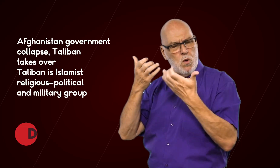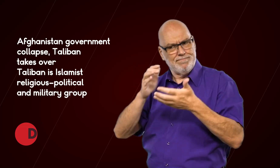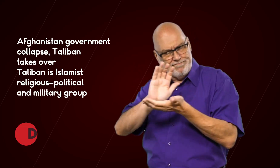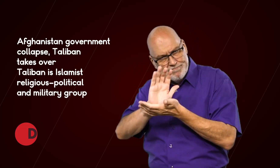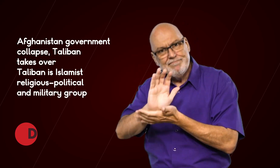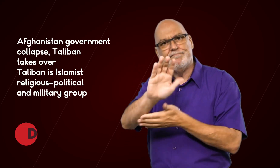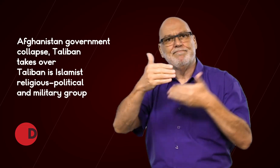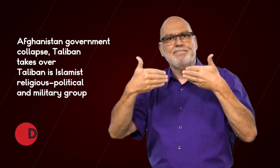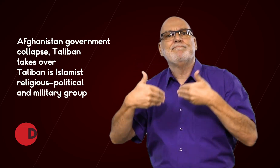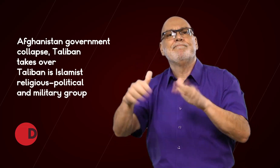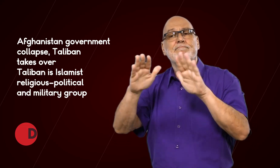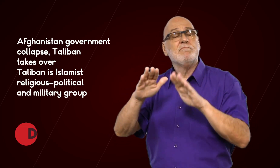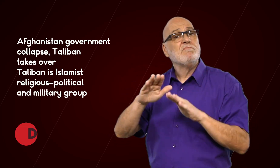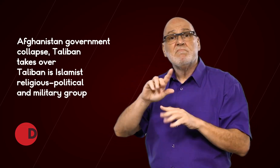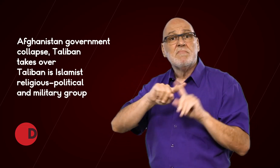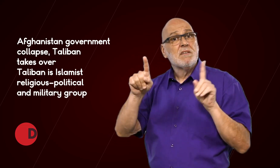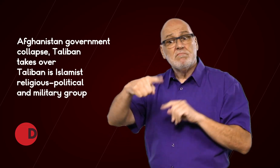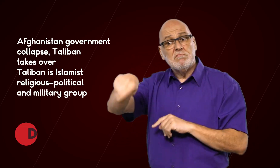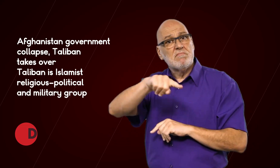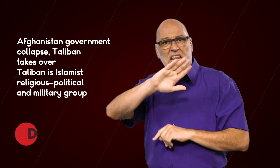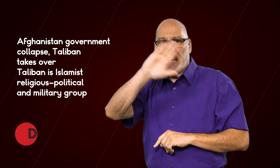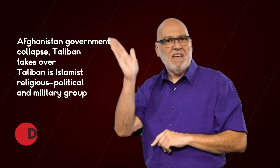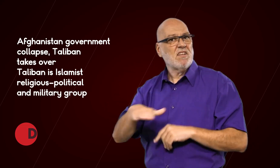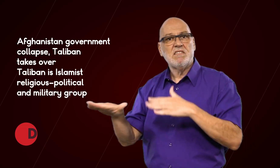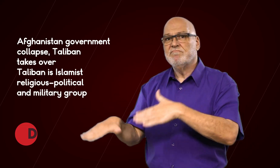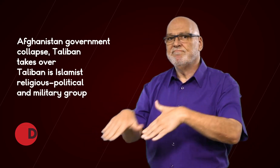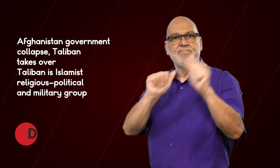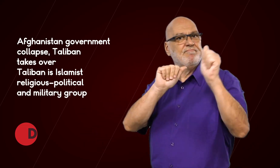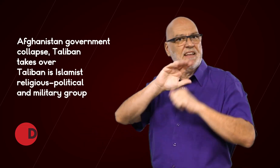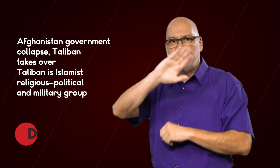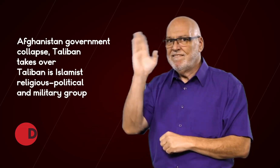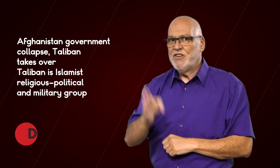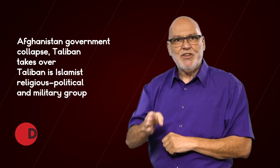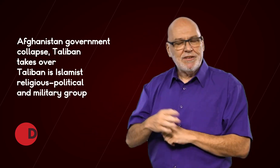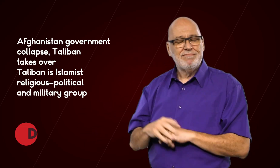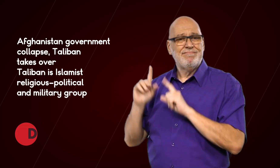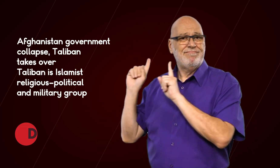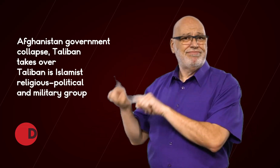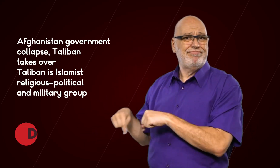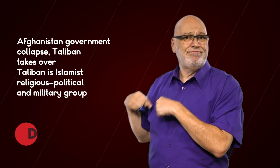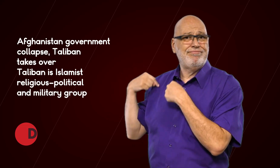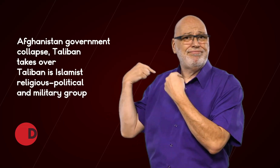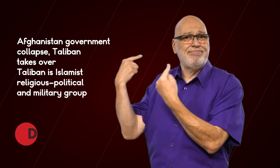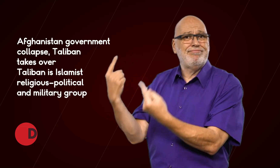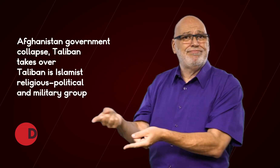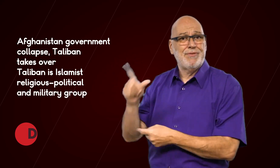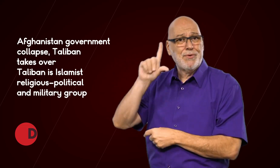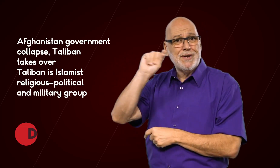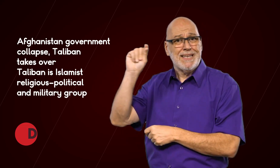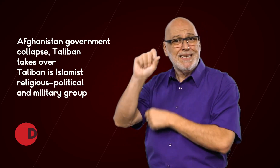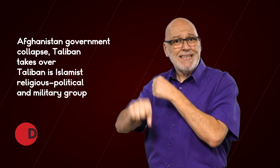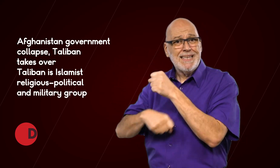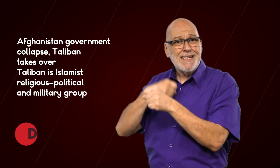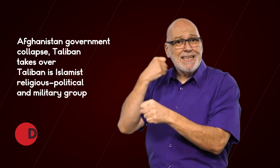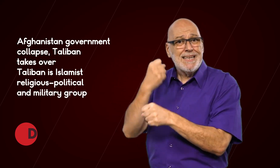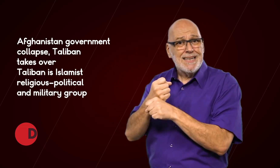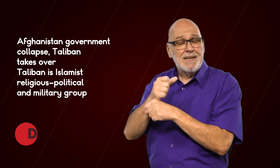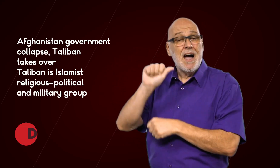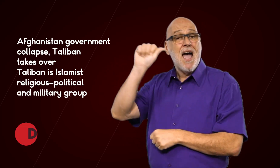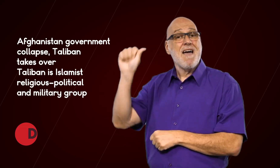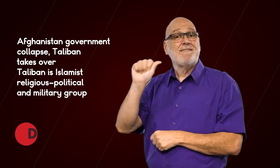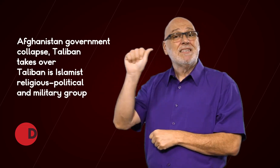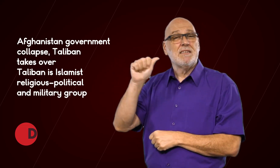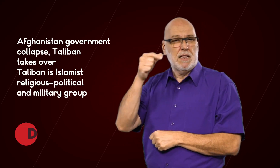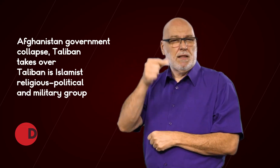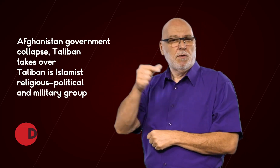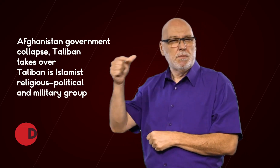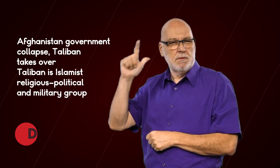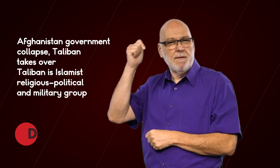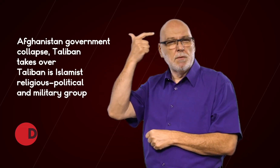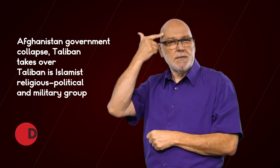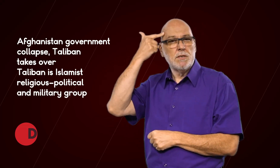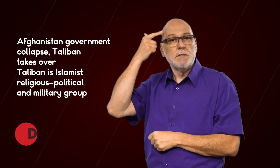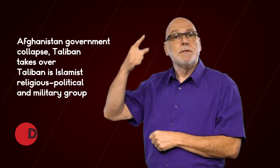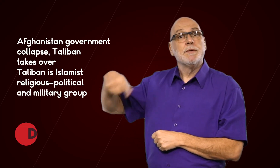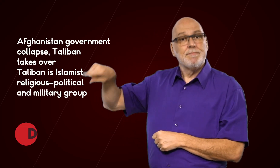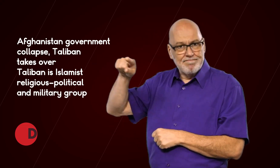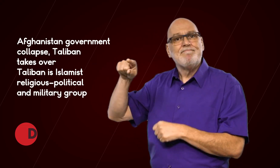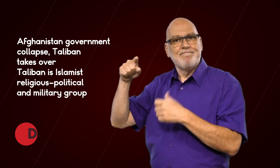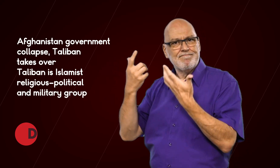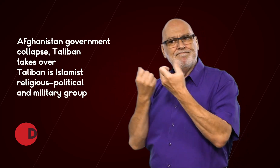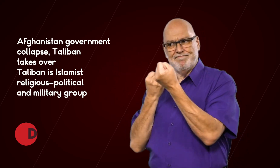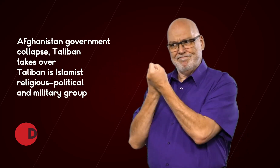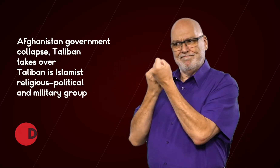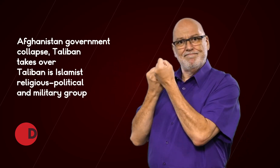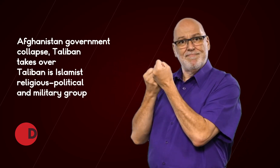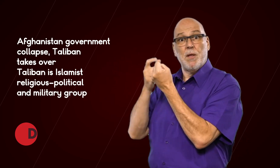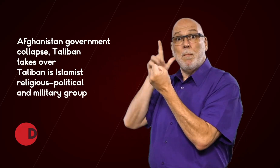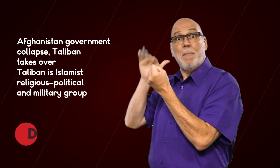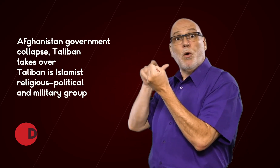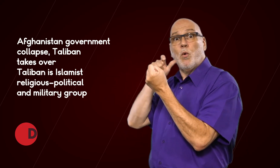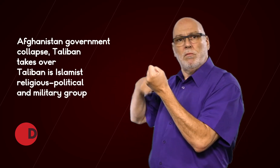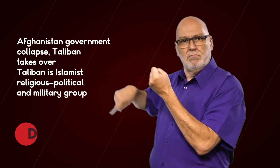control but they never left. After 20 years, the Afghanistan government,